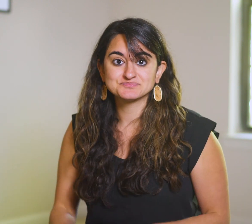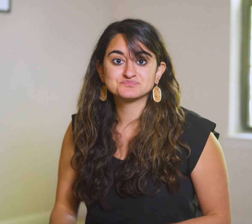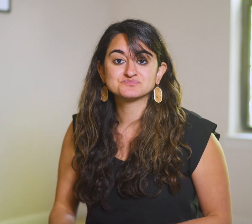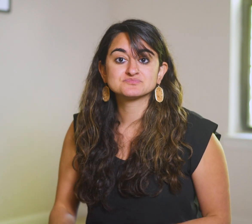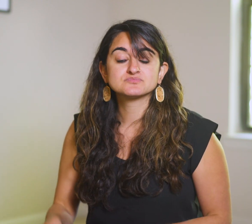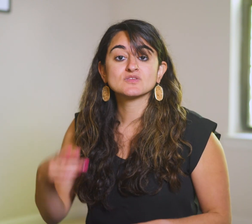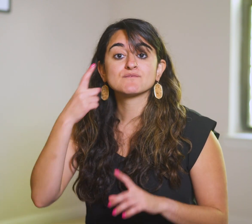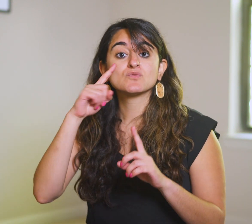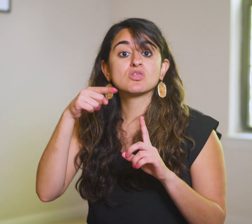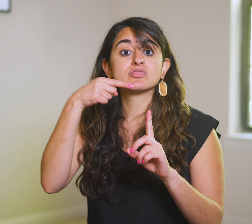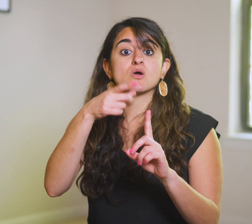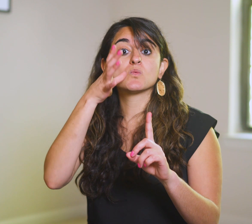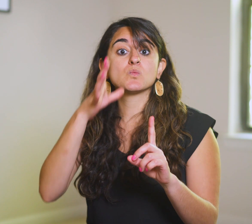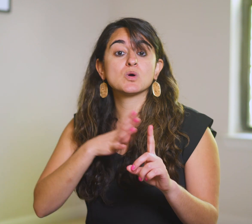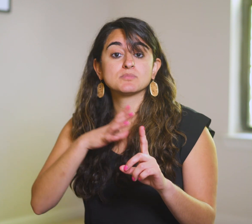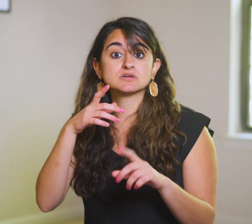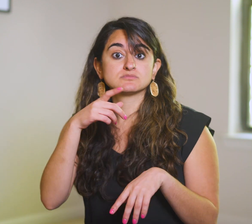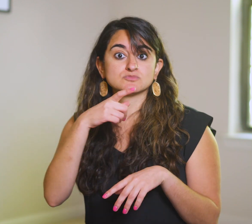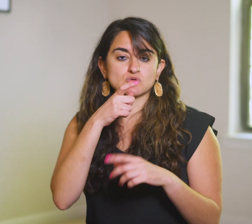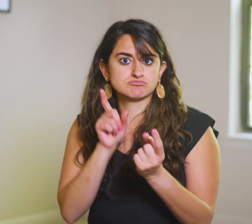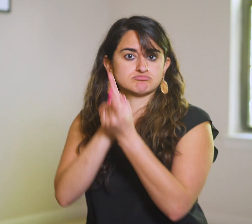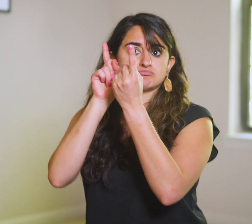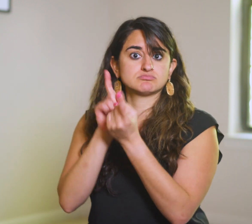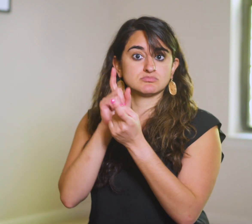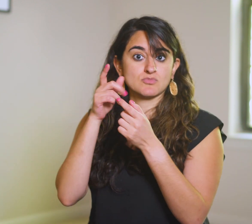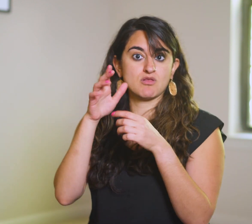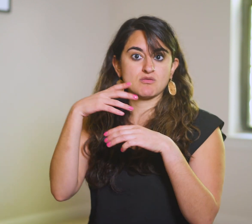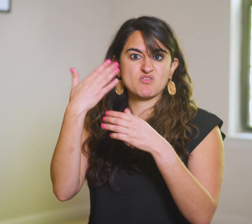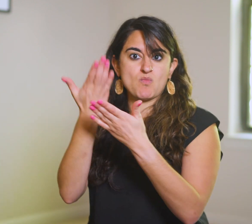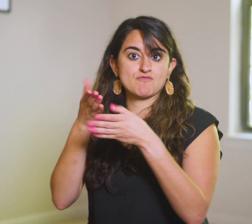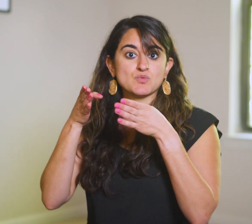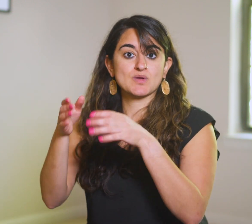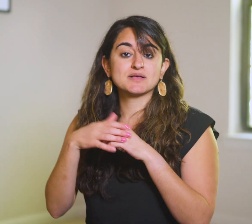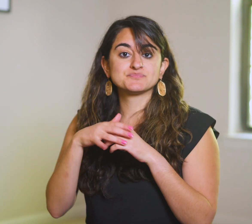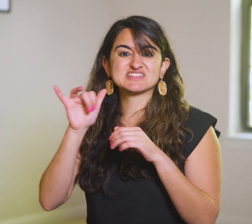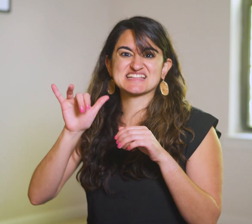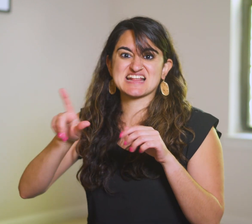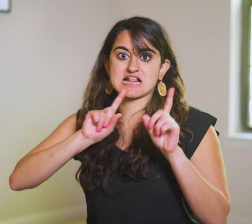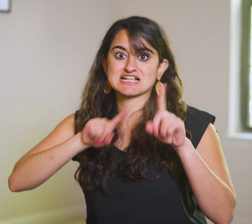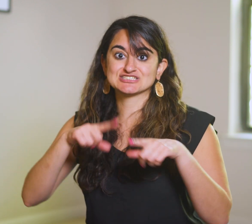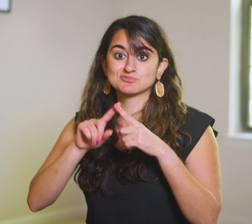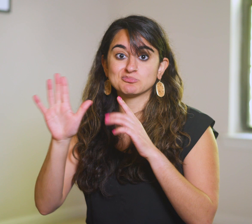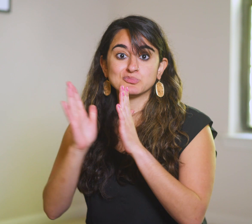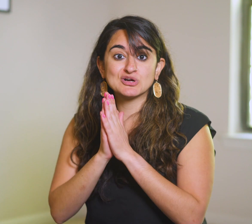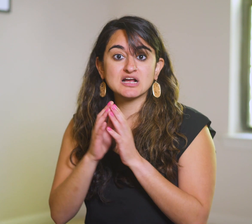And for the woman He runs into along the way, it’s an answer to prayer.